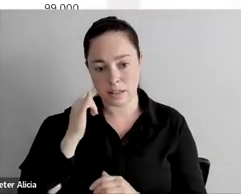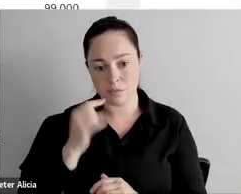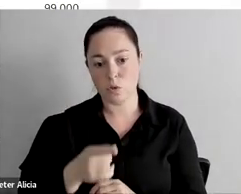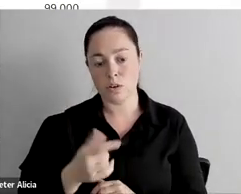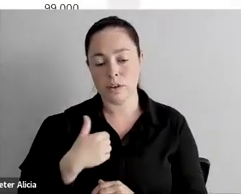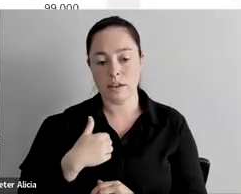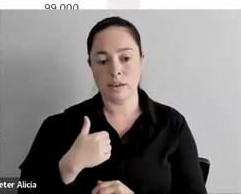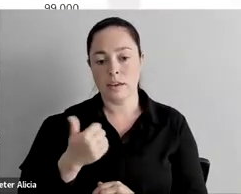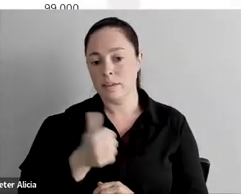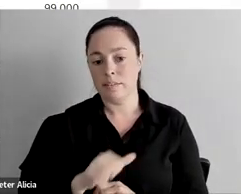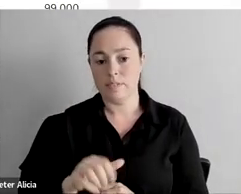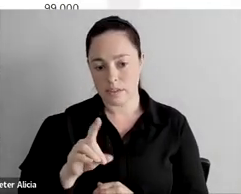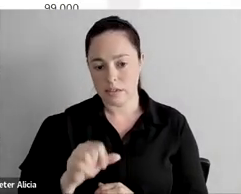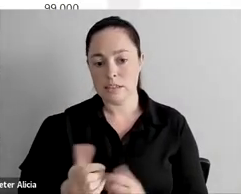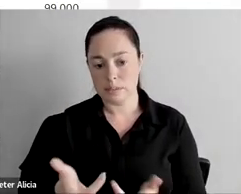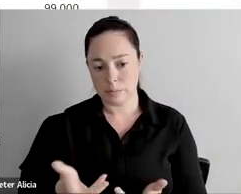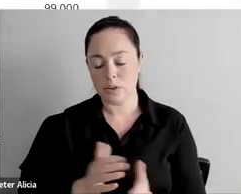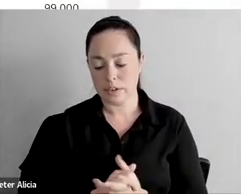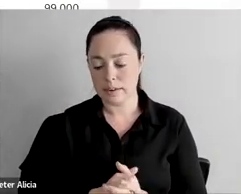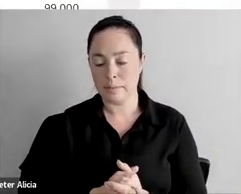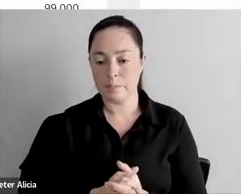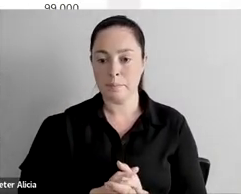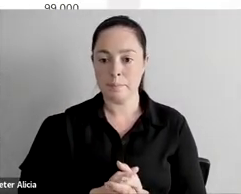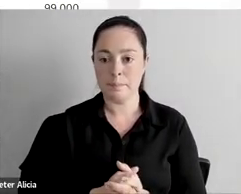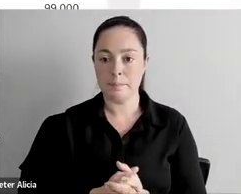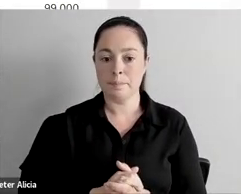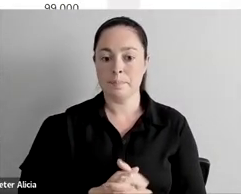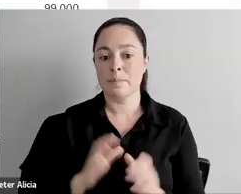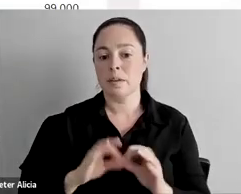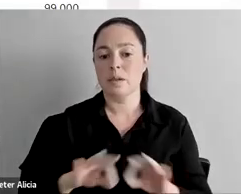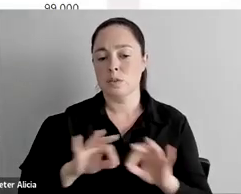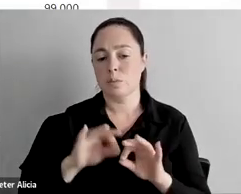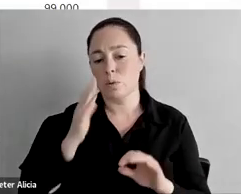disability. And I just want to highlight this dialog box,